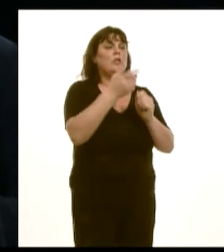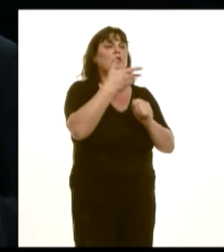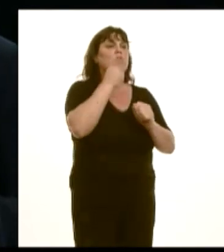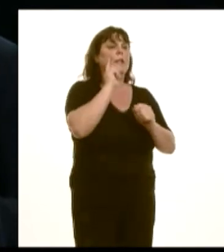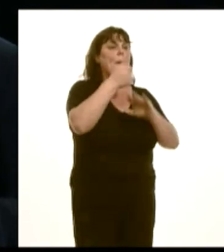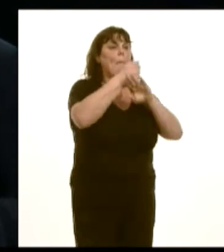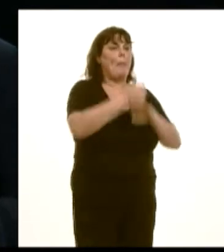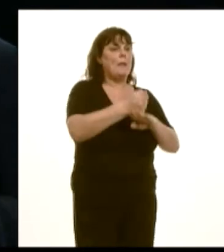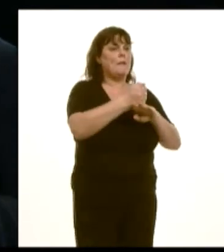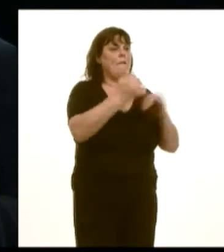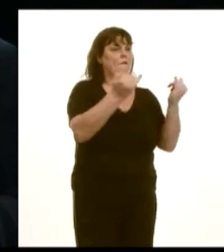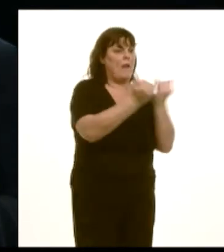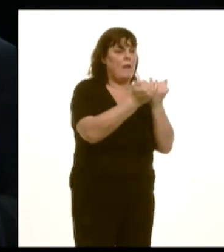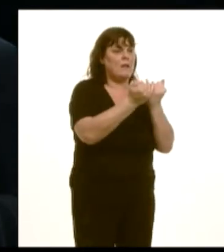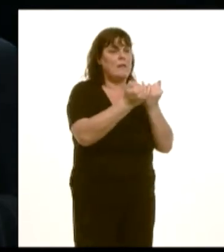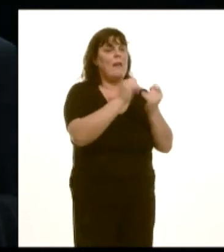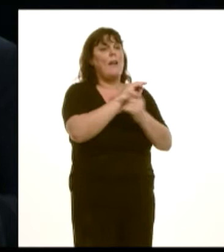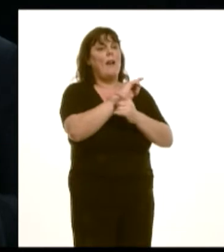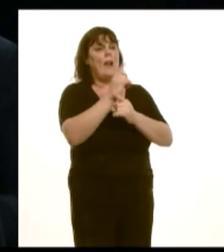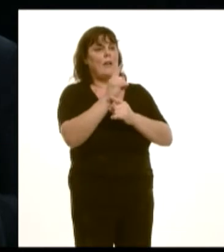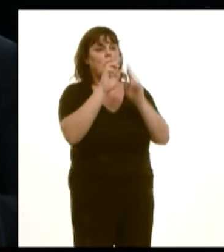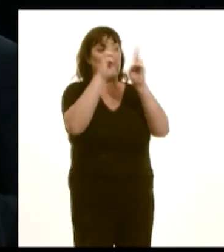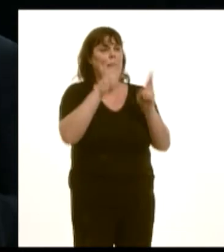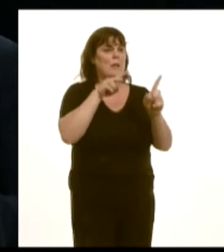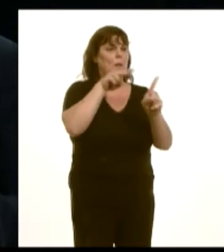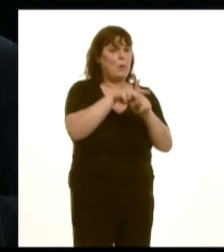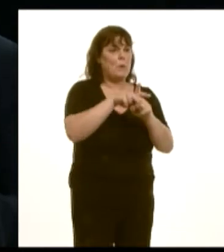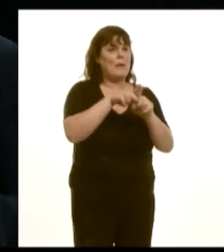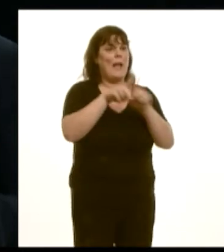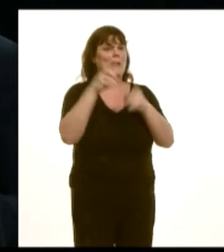Sexual Violence (Wales) Bill to recognise the disproportionate impact that gender-based